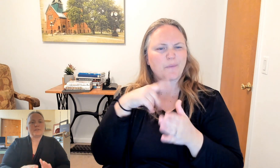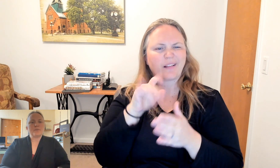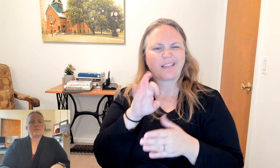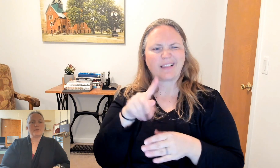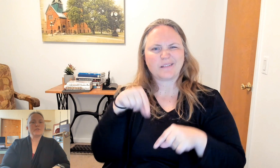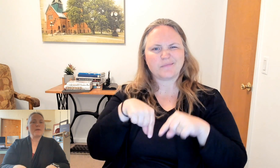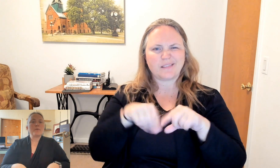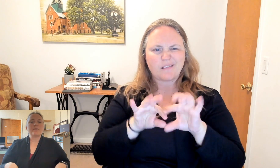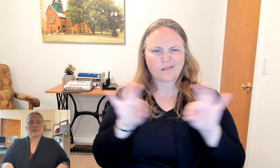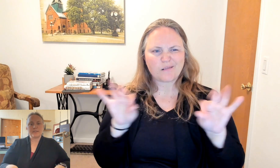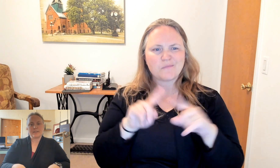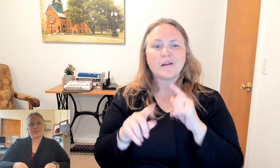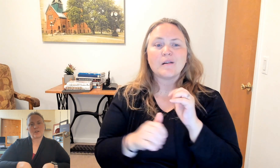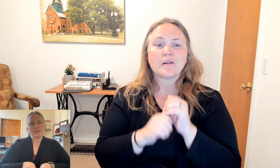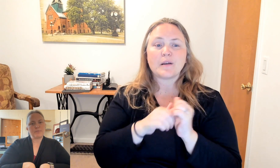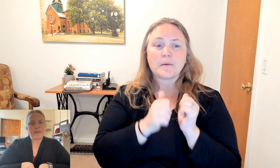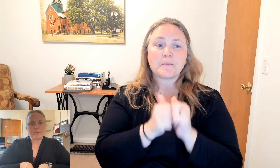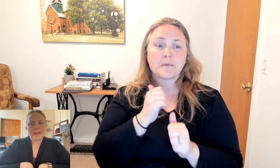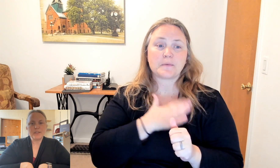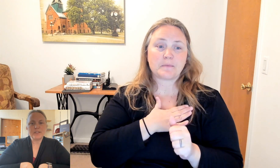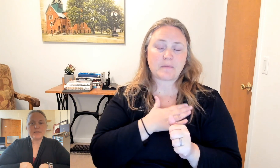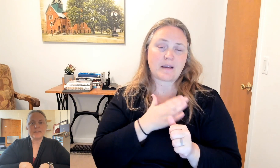So most of my work falls into the scholarship of application.